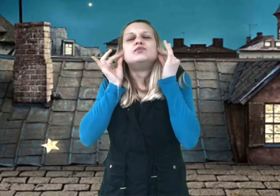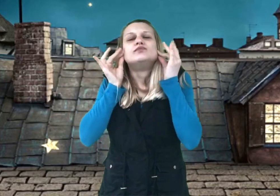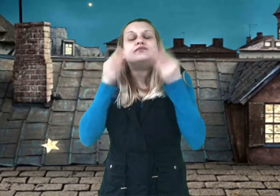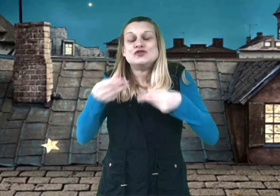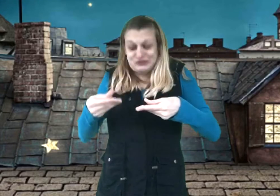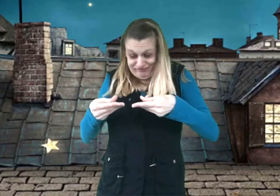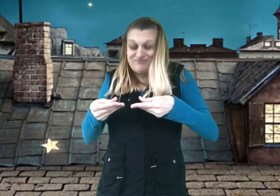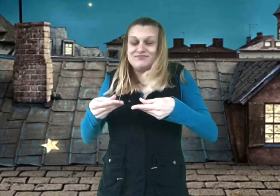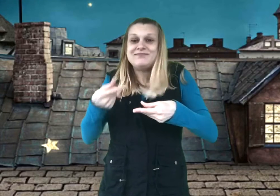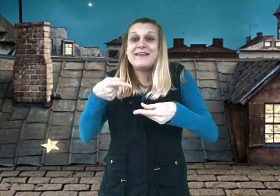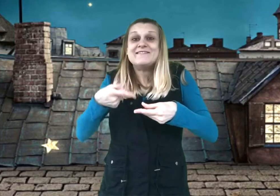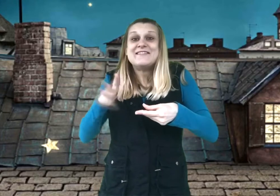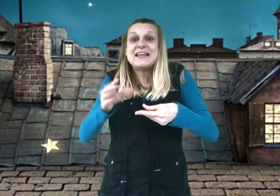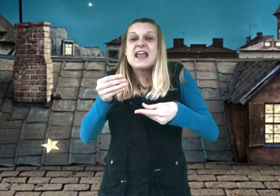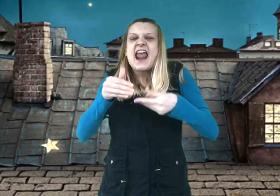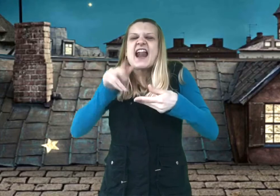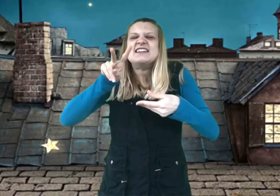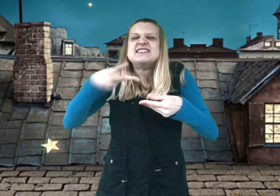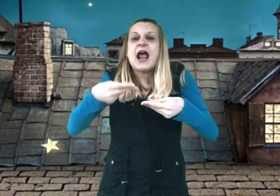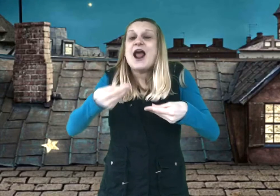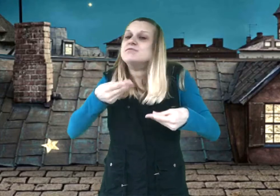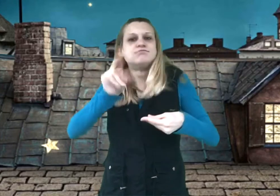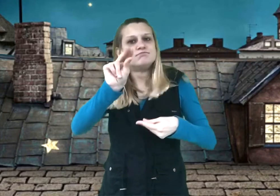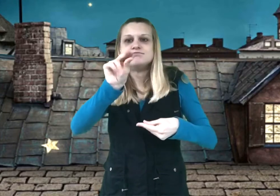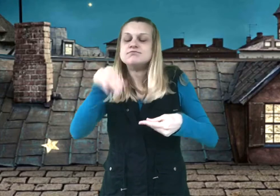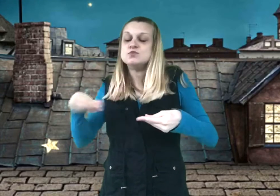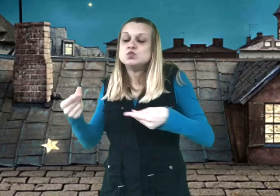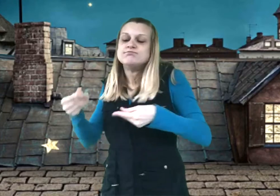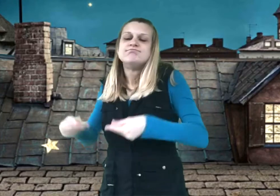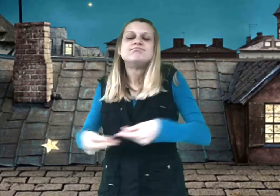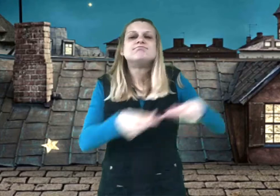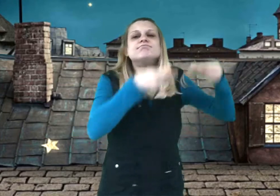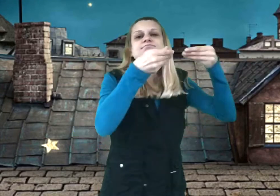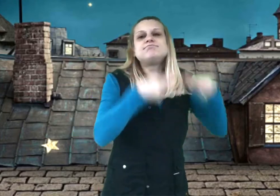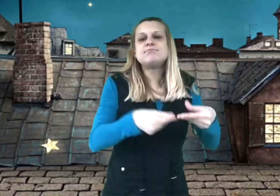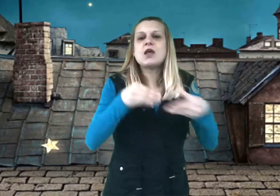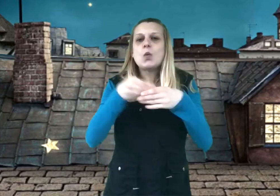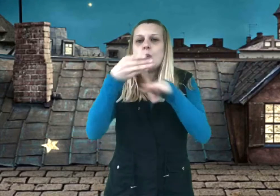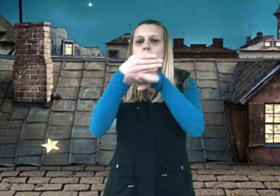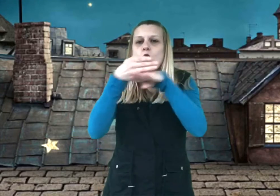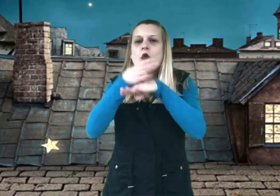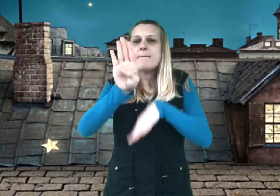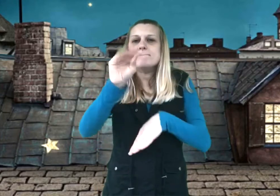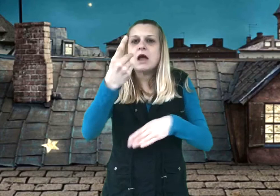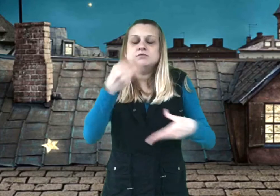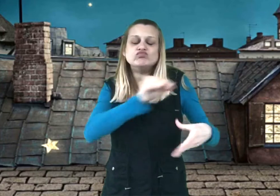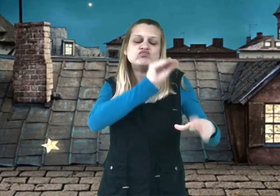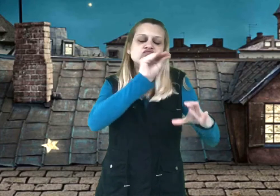He would refuse a second piece. Instead, he would place it carefully in a small wooden box that he owned